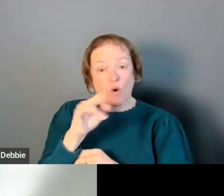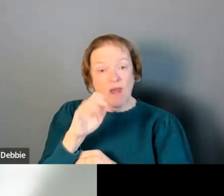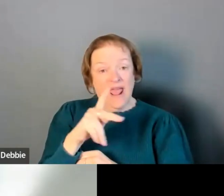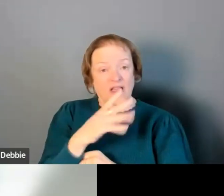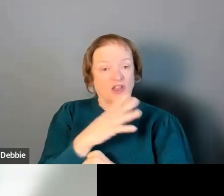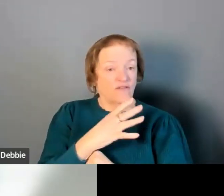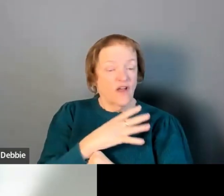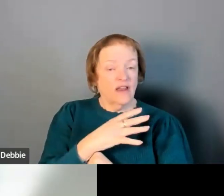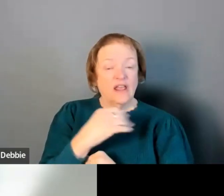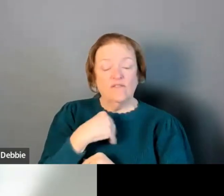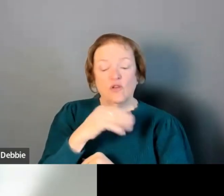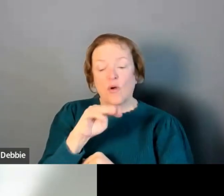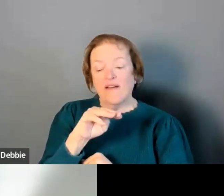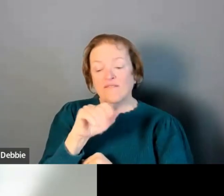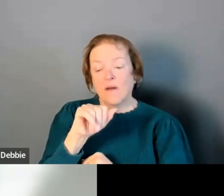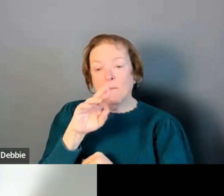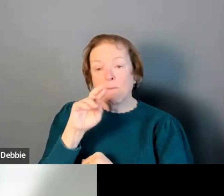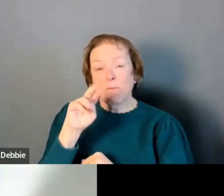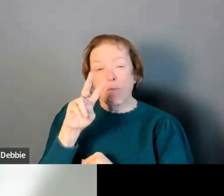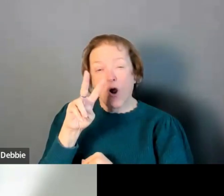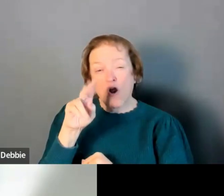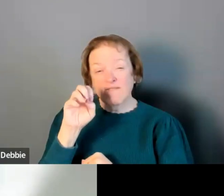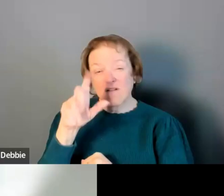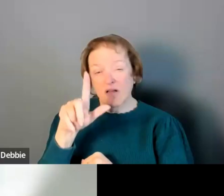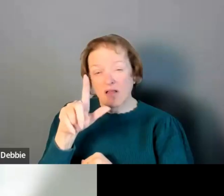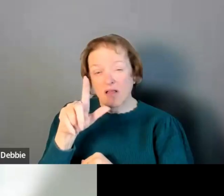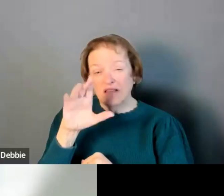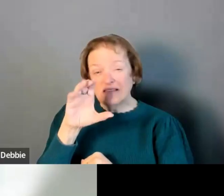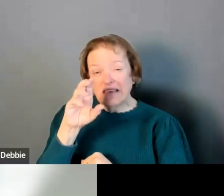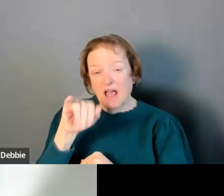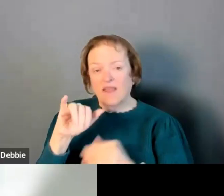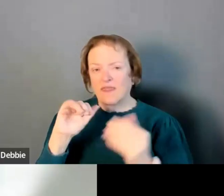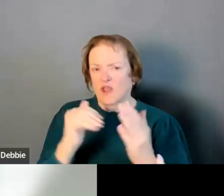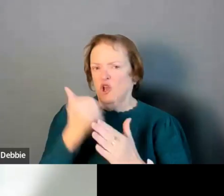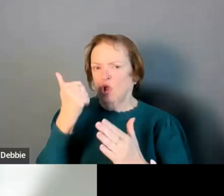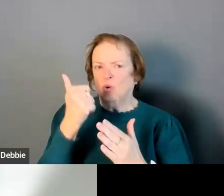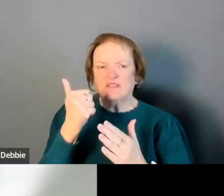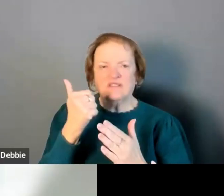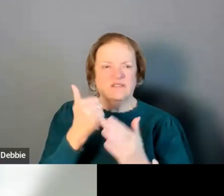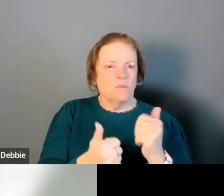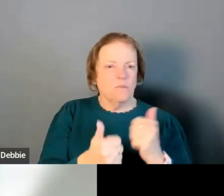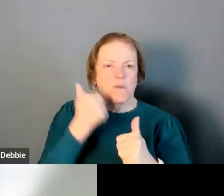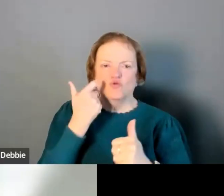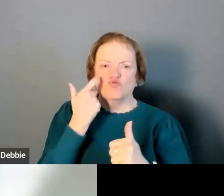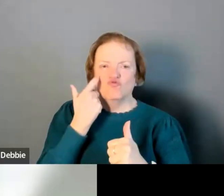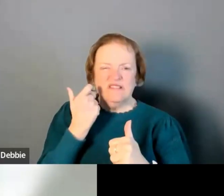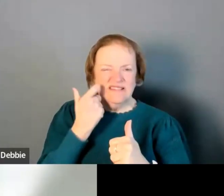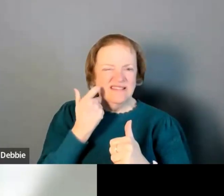CI, which is the newest CI. you are it is so easy, because that is the what I love to say,